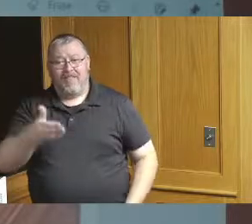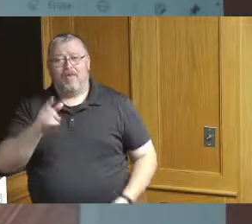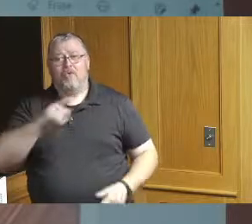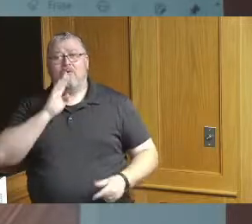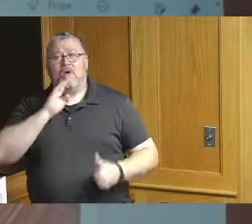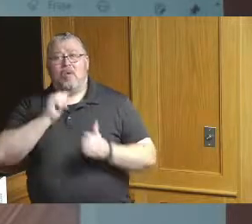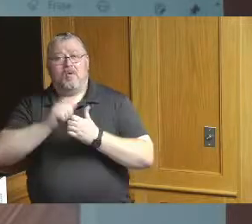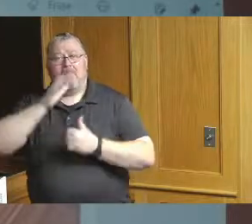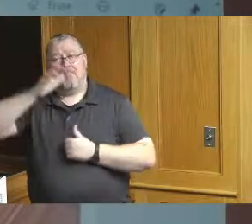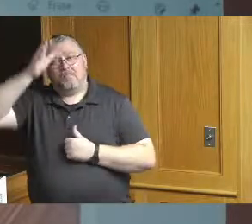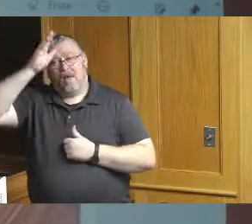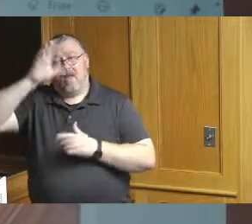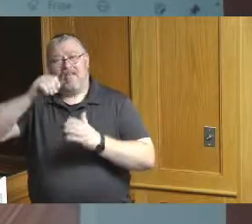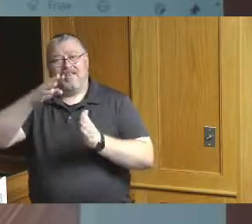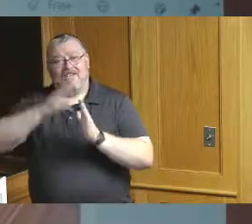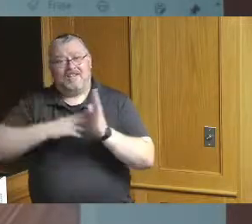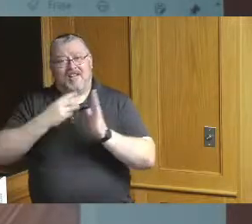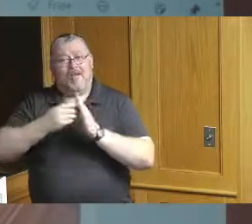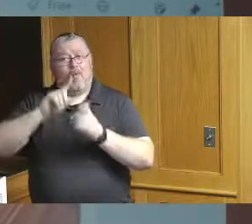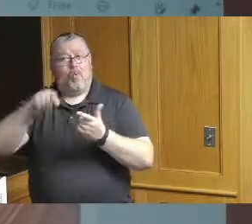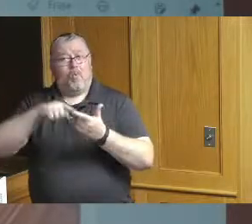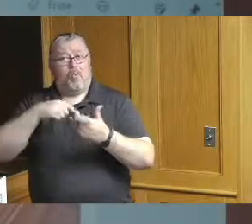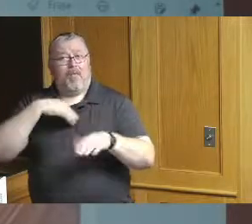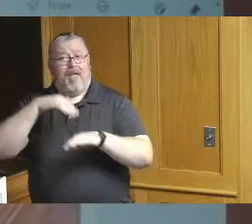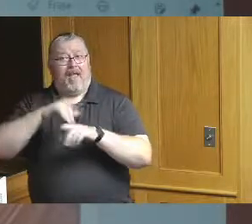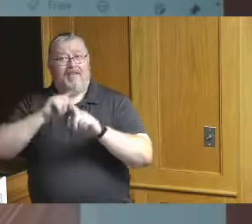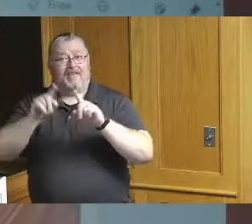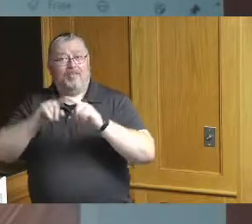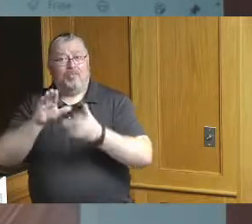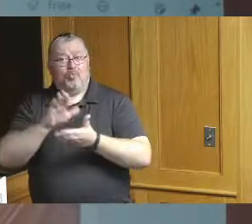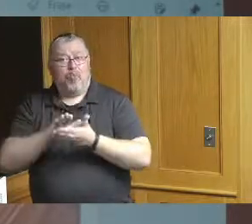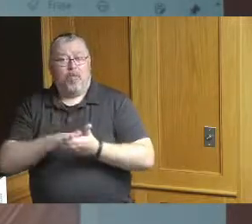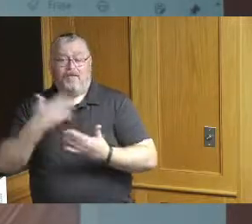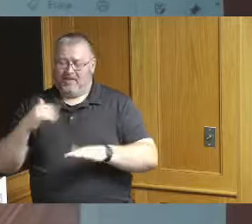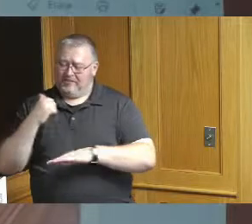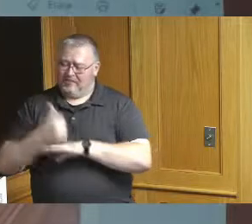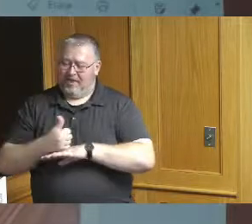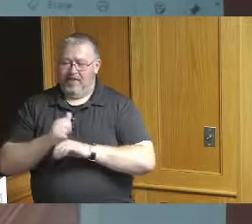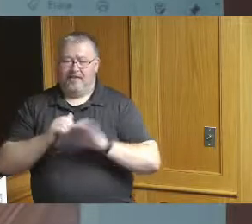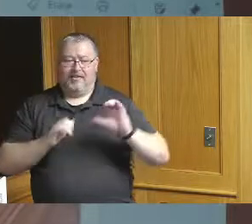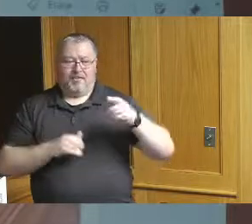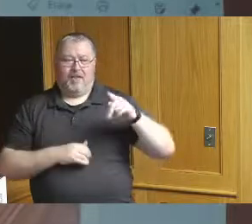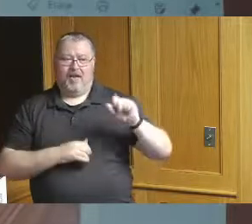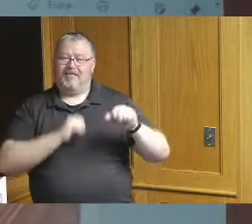parents um the schedule for when we're at each of these schools was set by cps and we are just